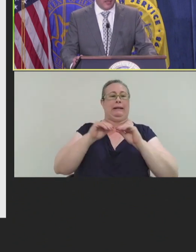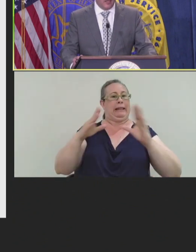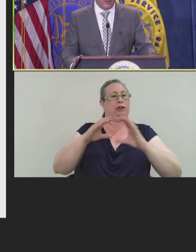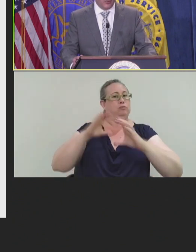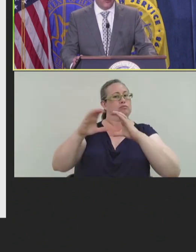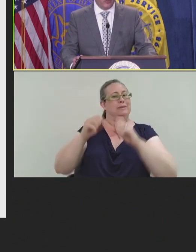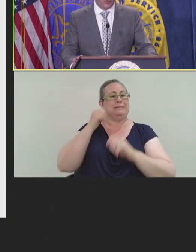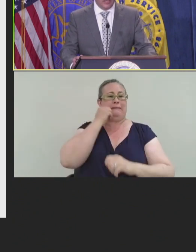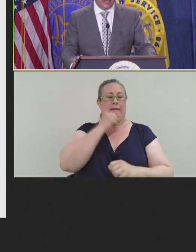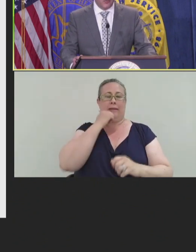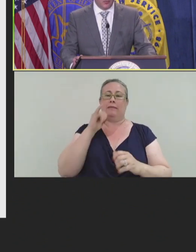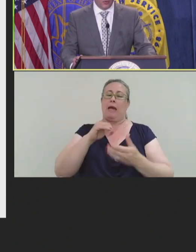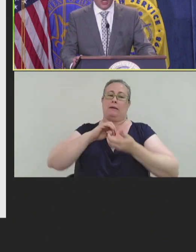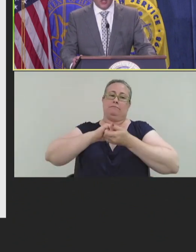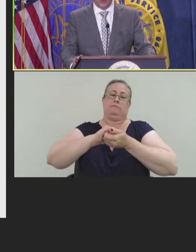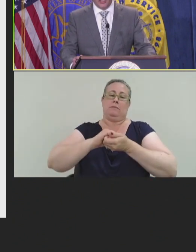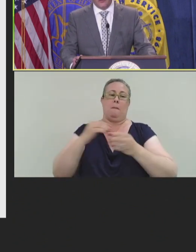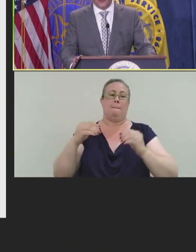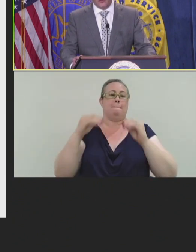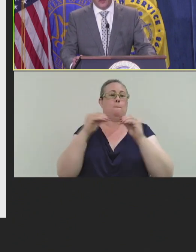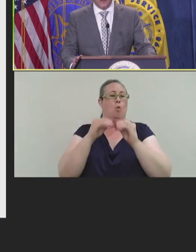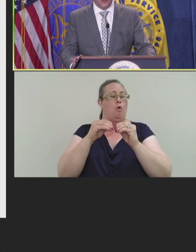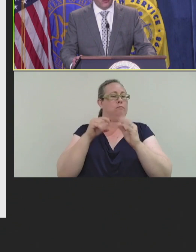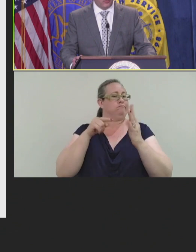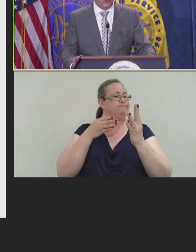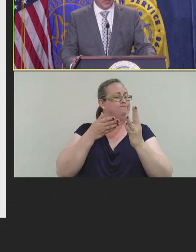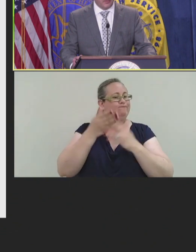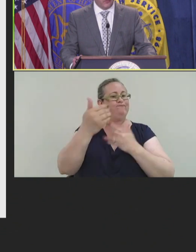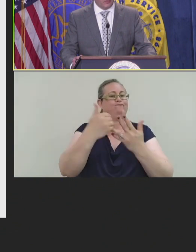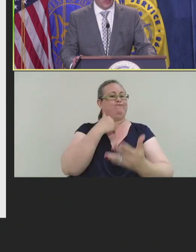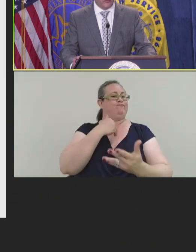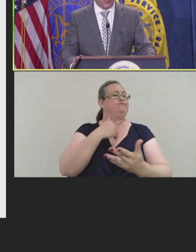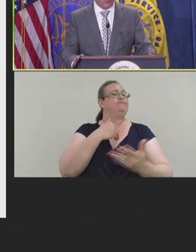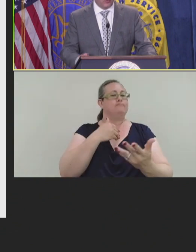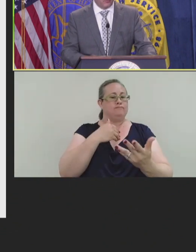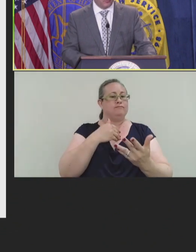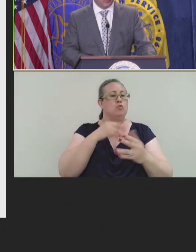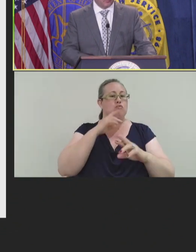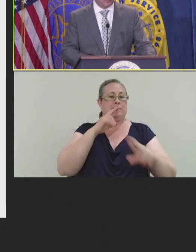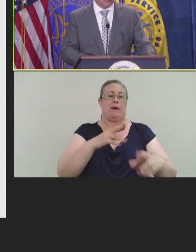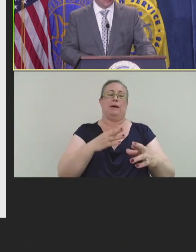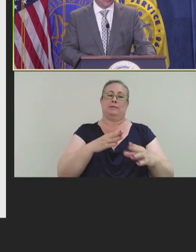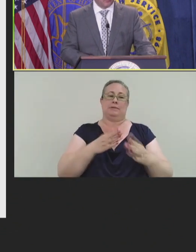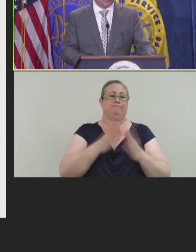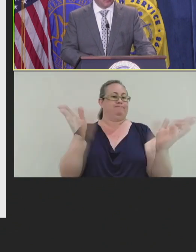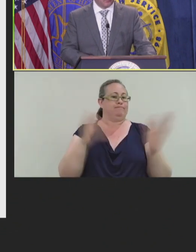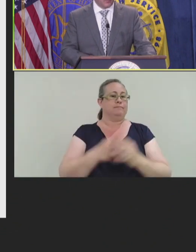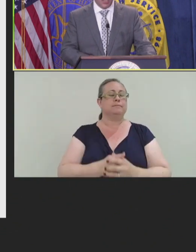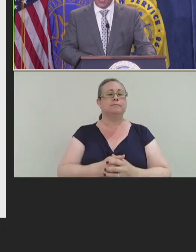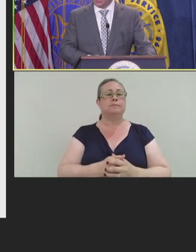collaboration really led to a more comprehensive and diligent response across the board.